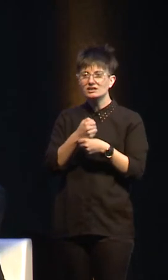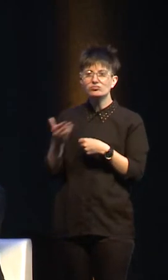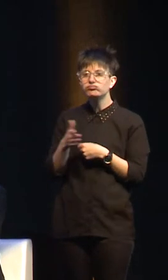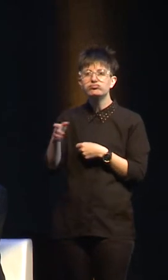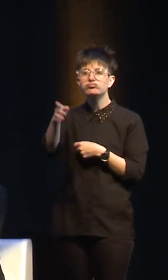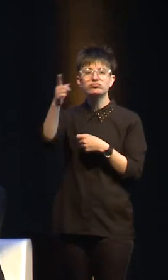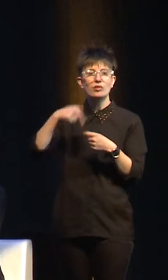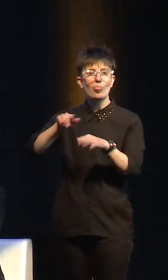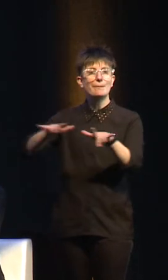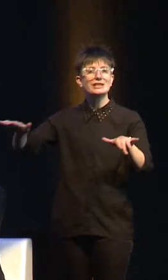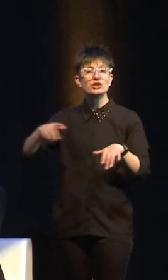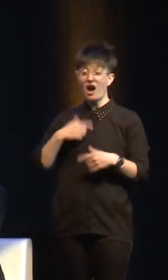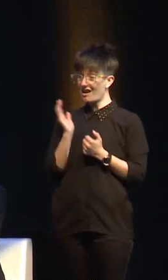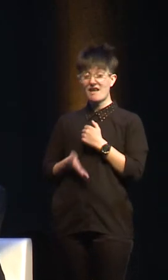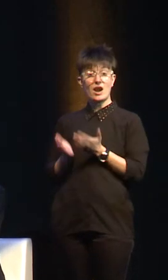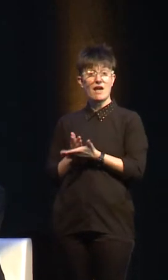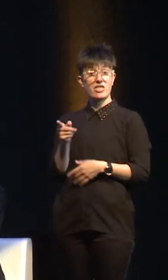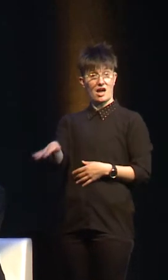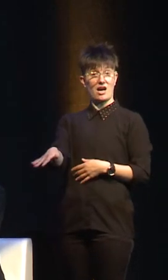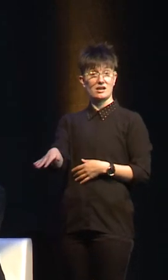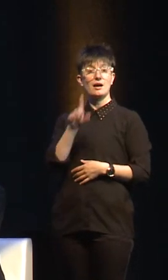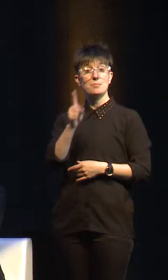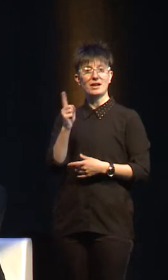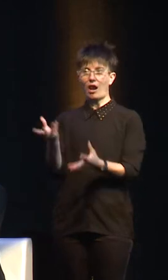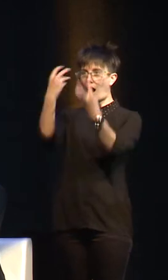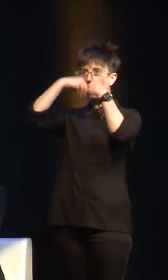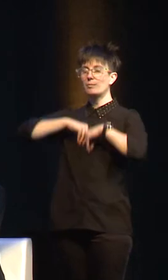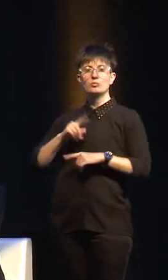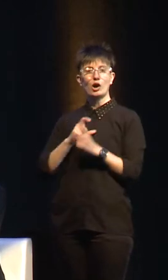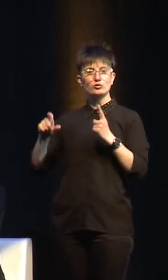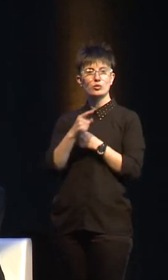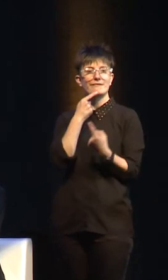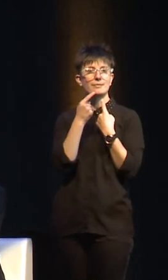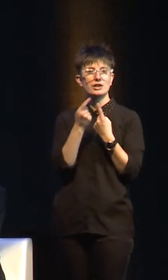you know I've never lived there. But I've inherited all of that culturally and so it